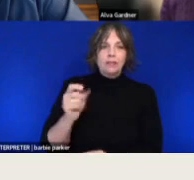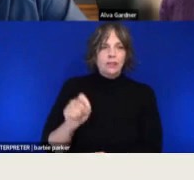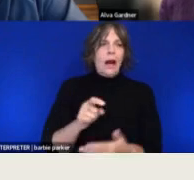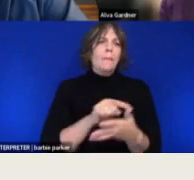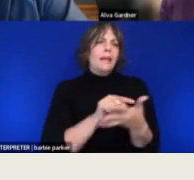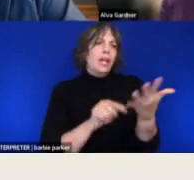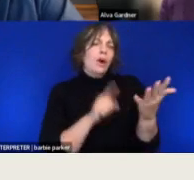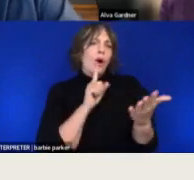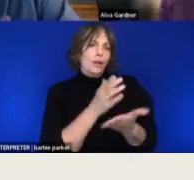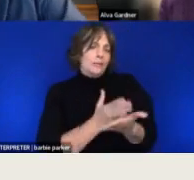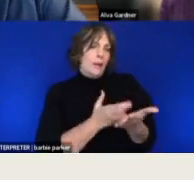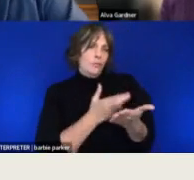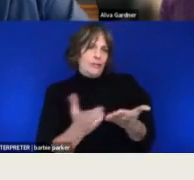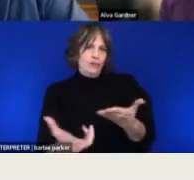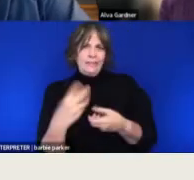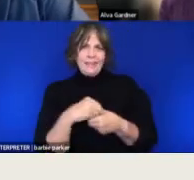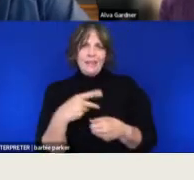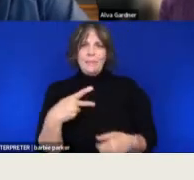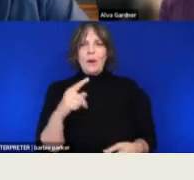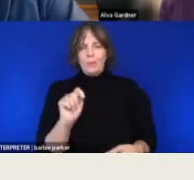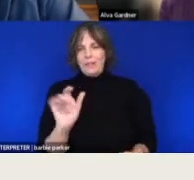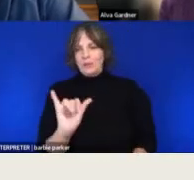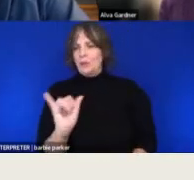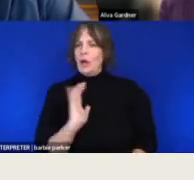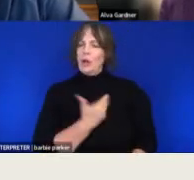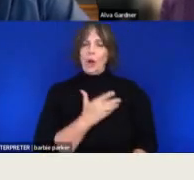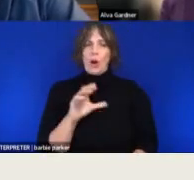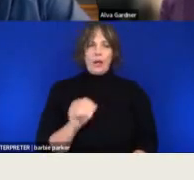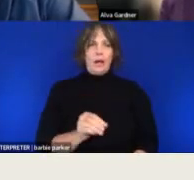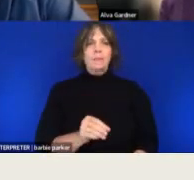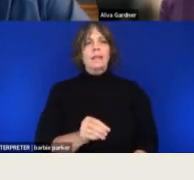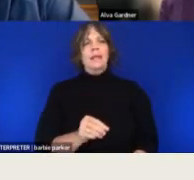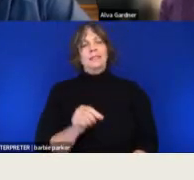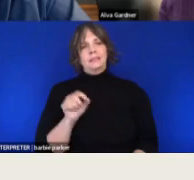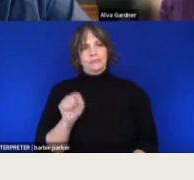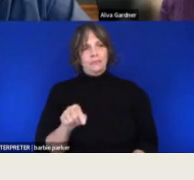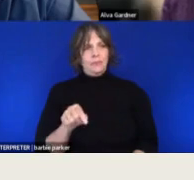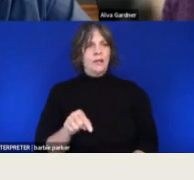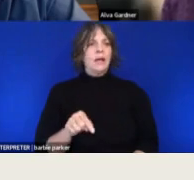that are also in the PowerPoint. And our company Support Development Associates does a lot of work with state systems